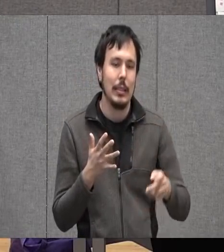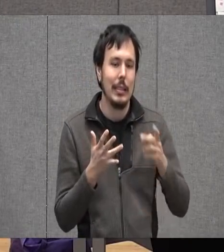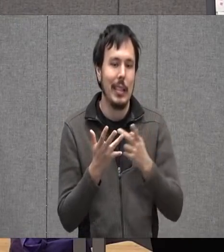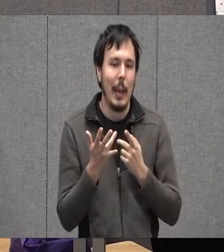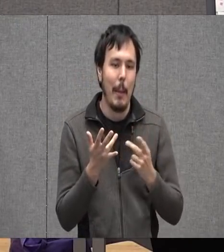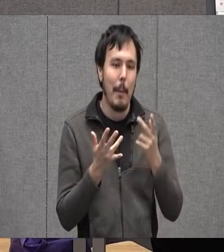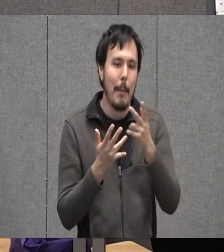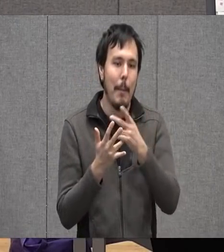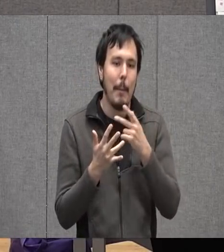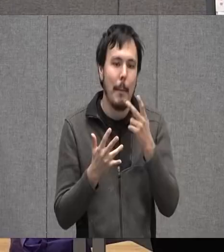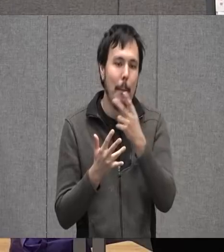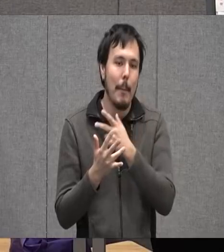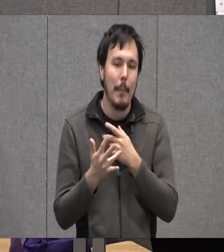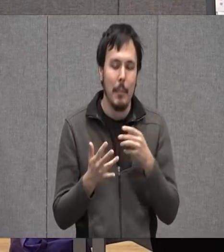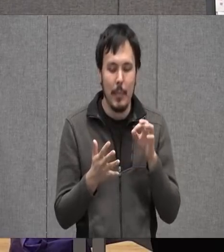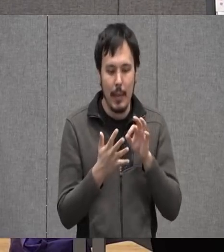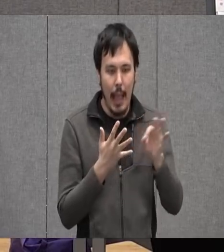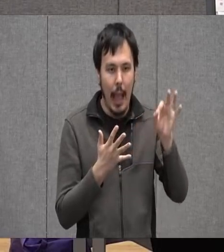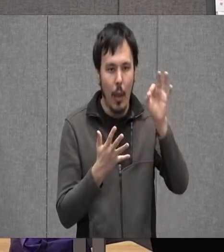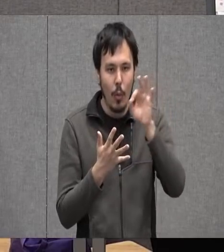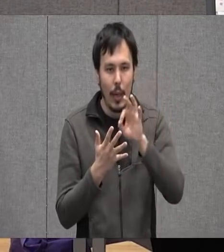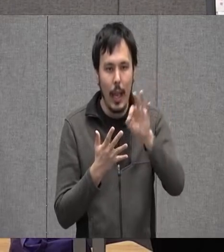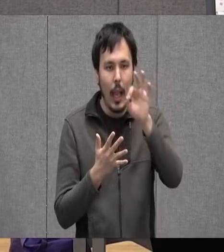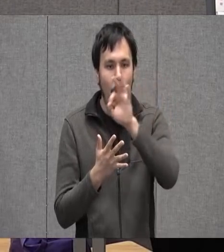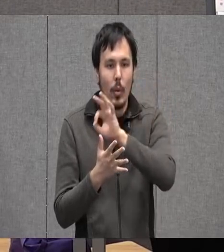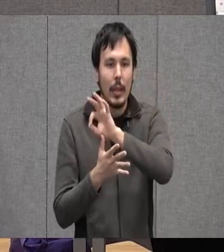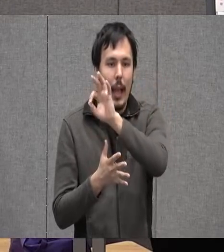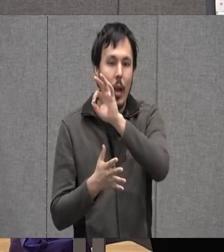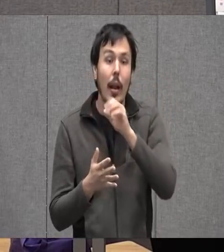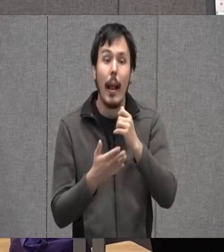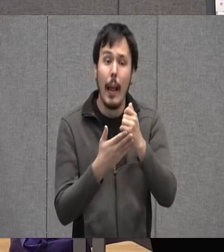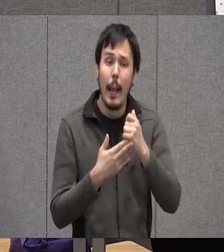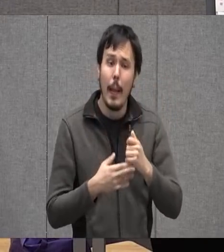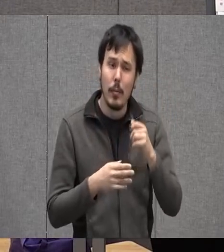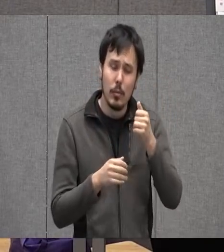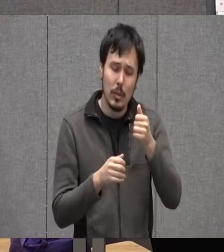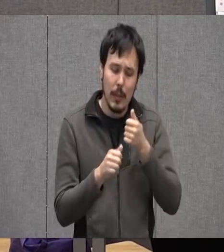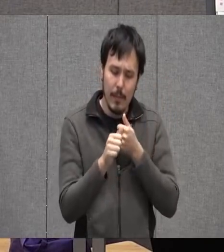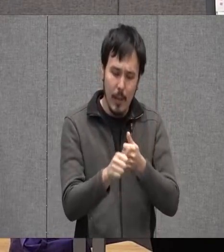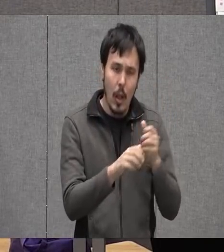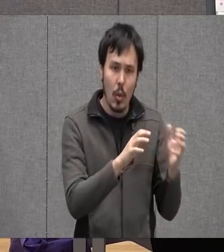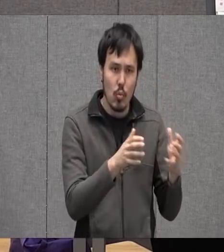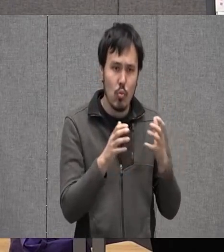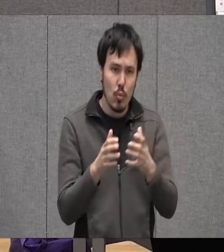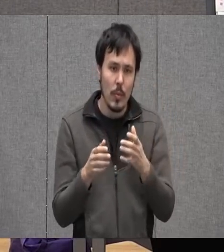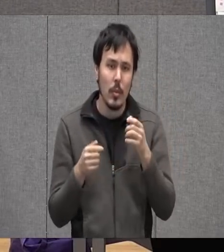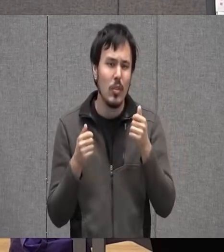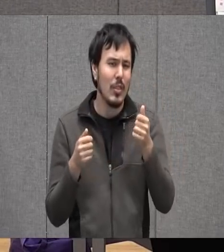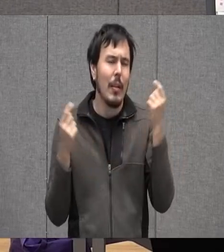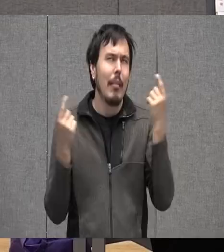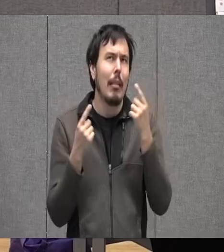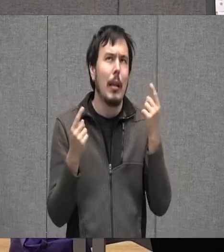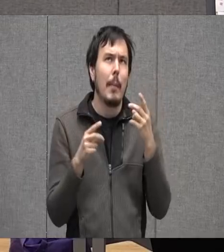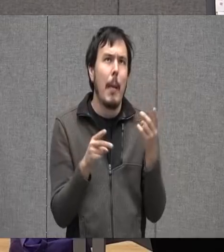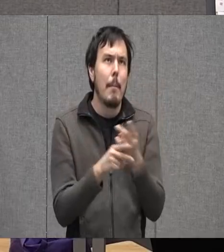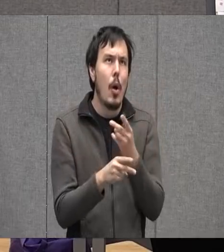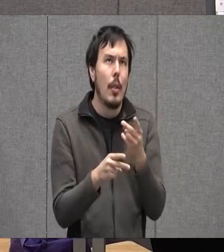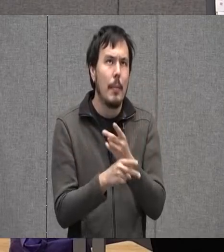Skip counting can help you keep track of groups when you're thinking about multiplication. And so it's a good thing to practice skip counting